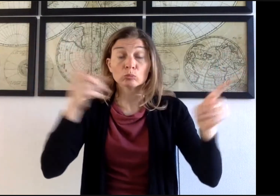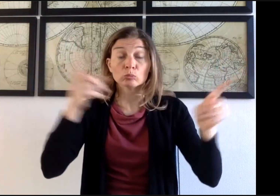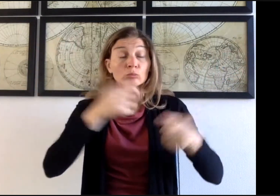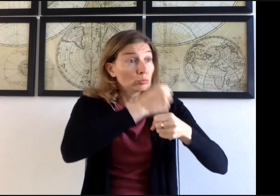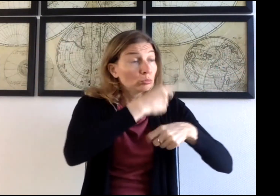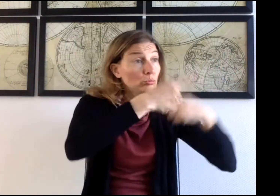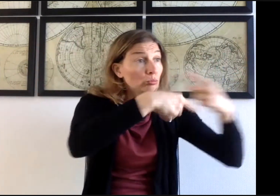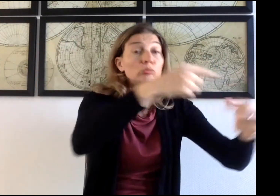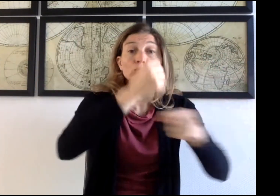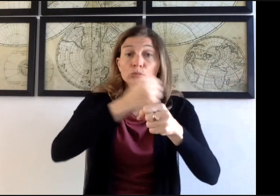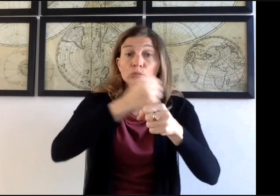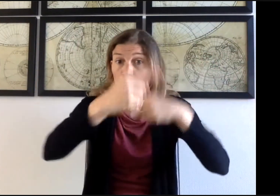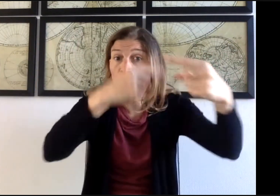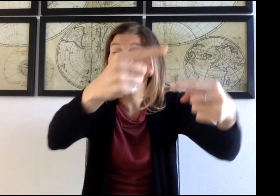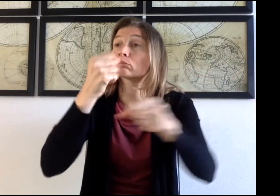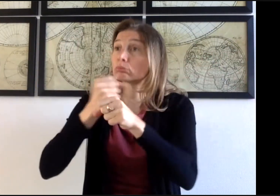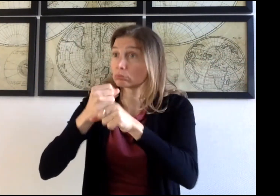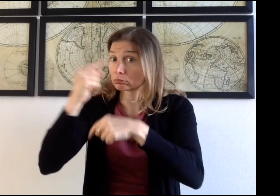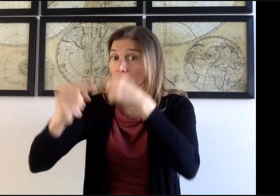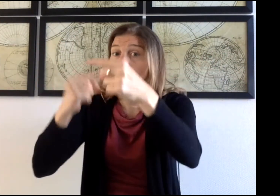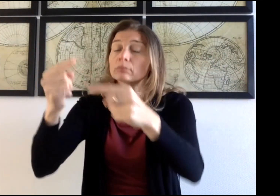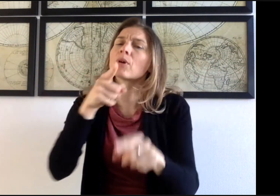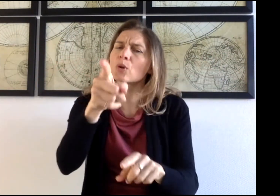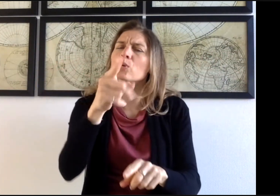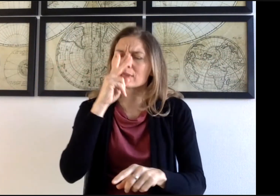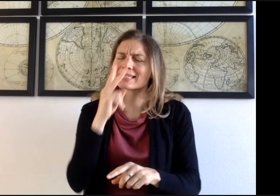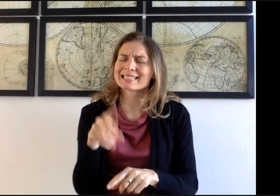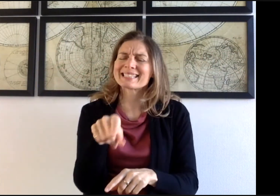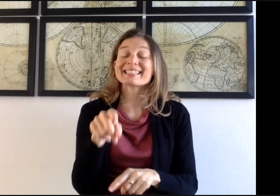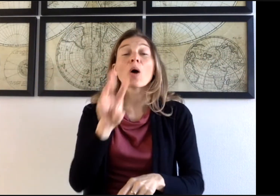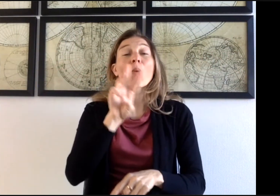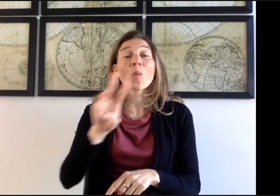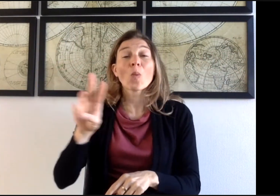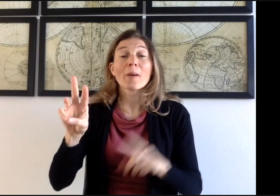On our website we've written first to the Commissioner for Equality,